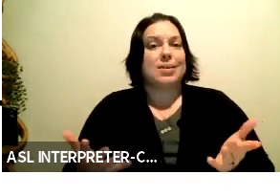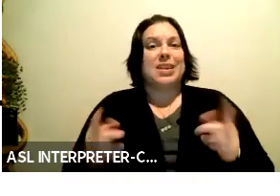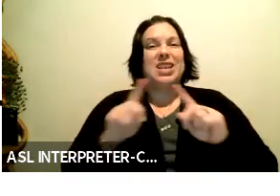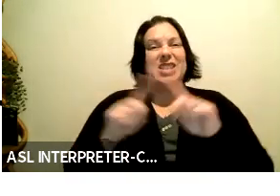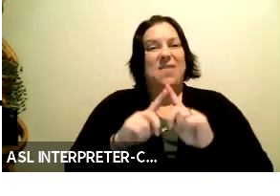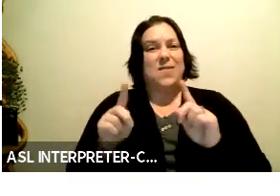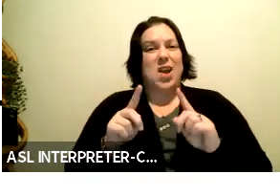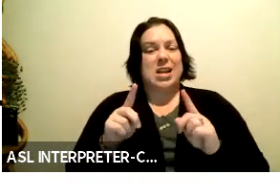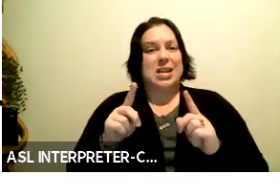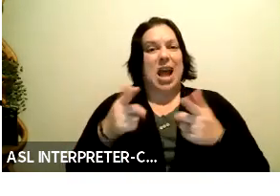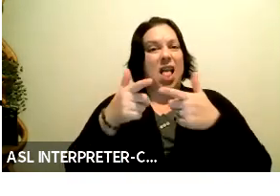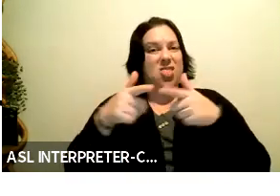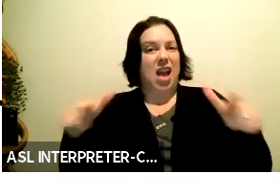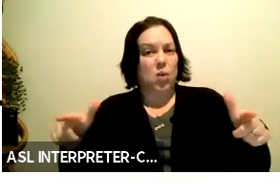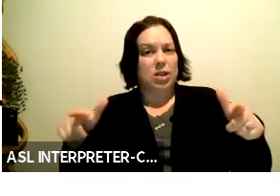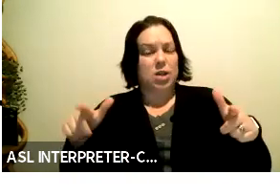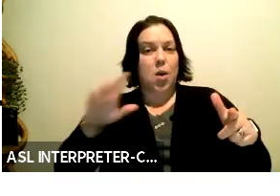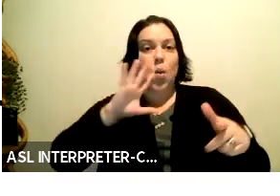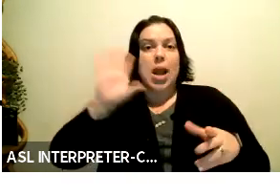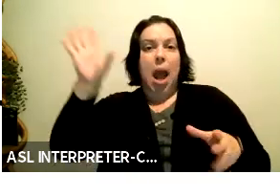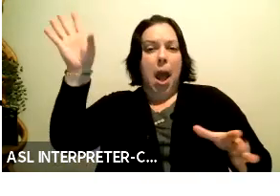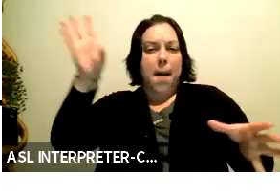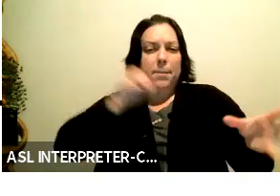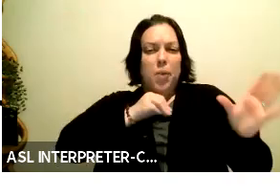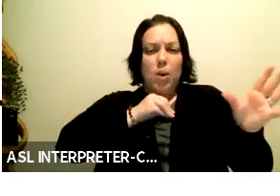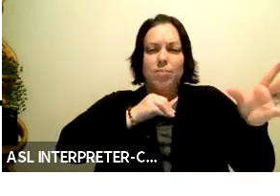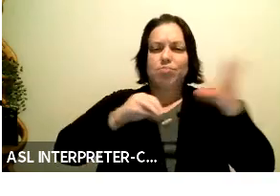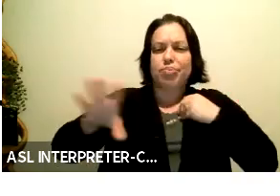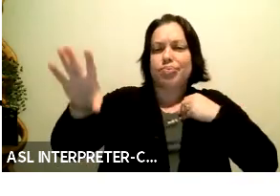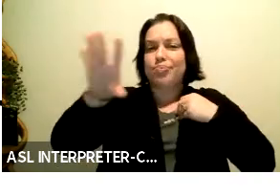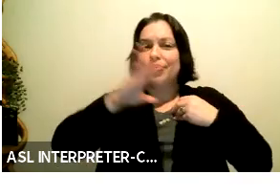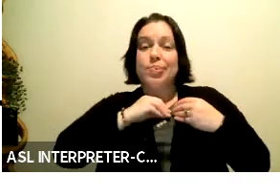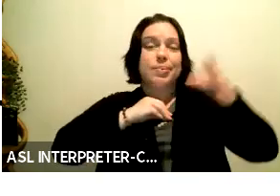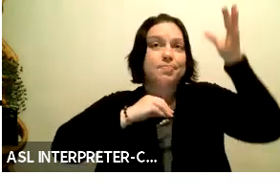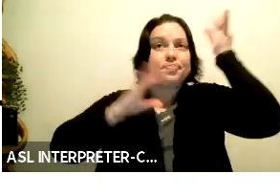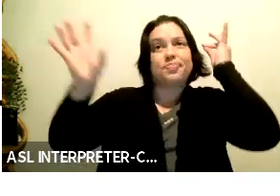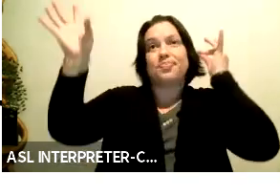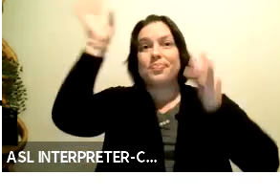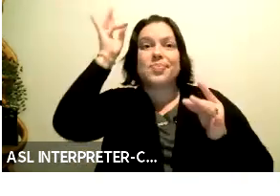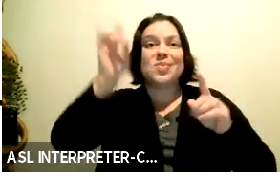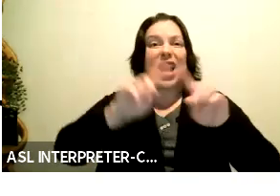absorb that vocabulary from each other and Sadie already highlighted that wonderful moment where an